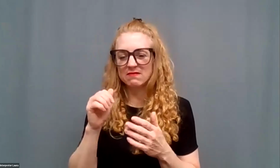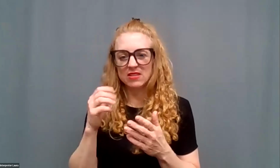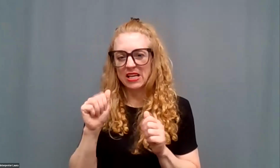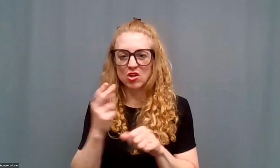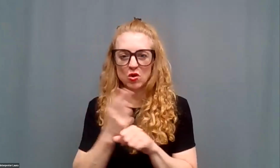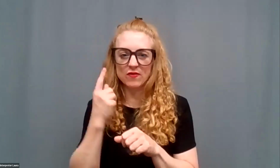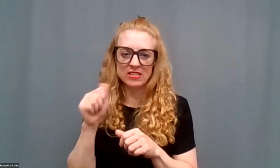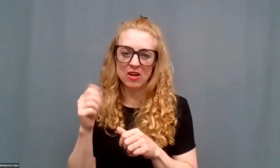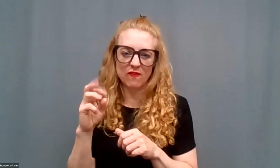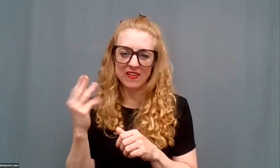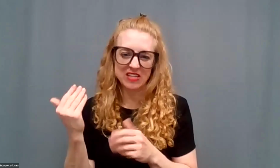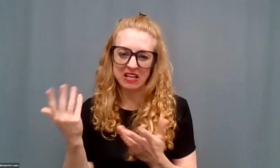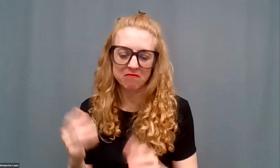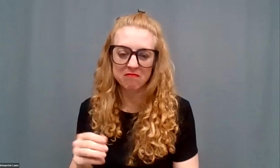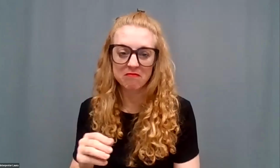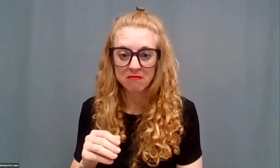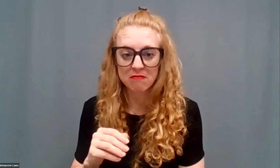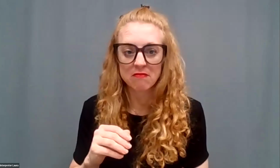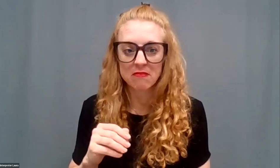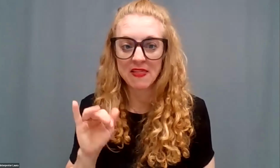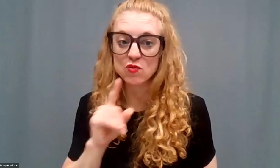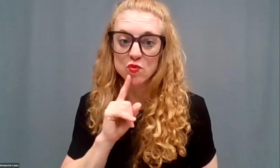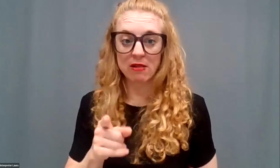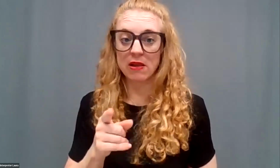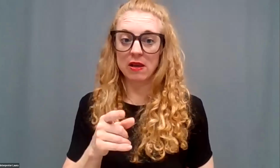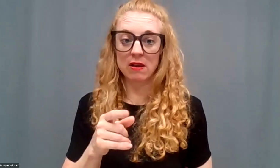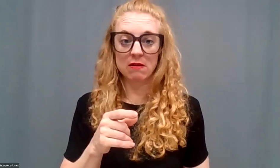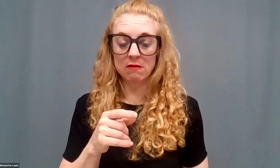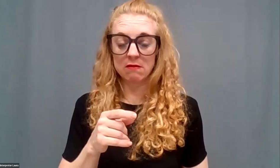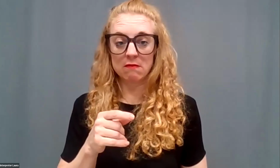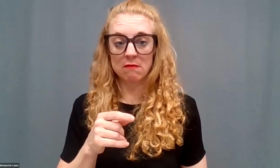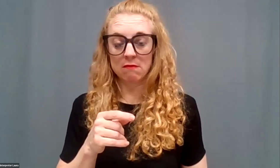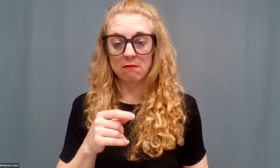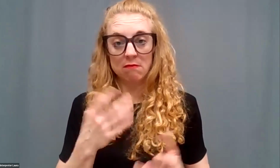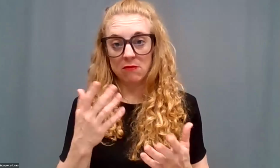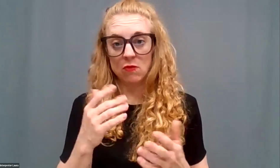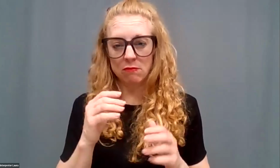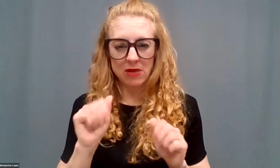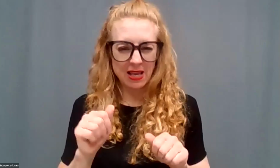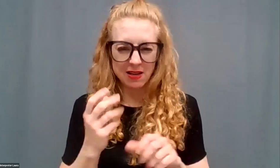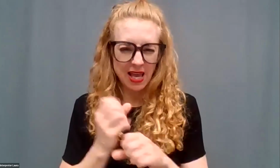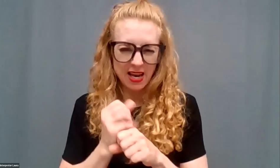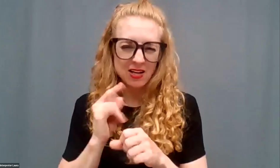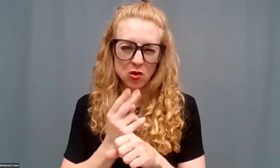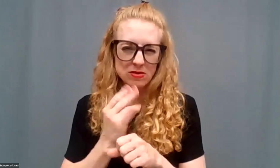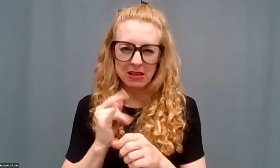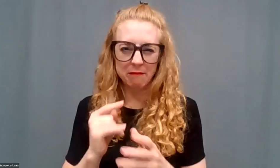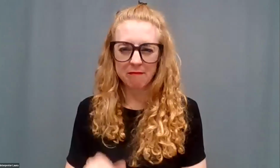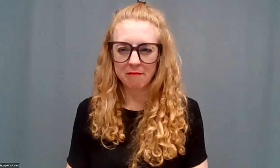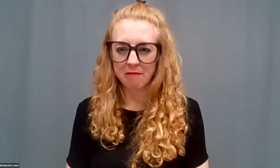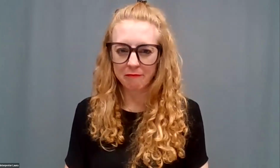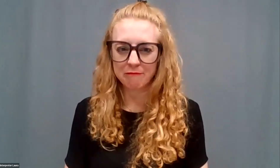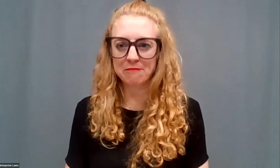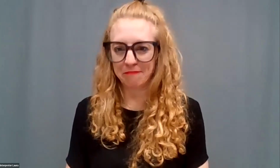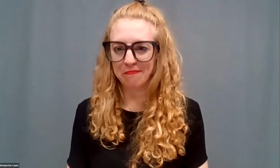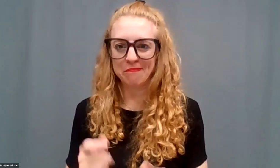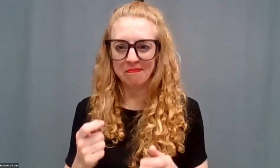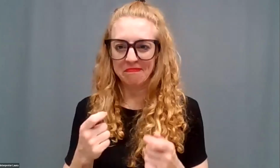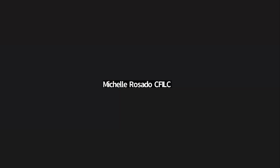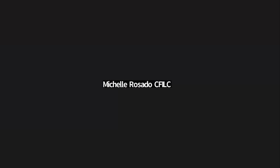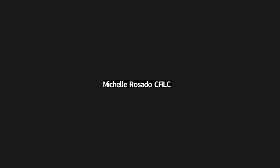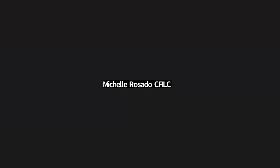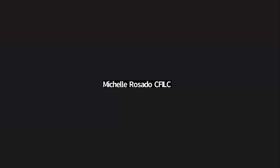type thing wonderful that's a good answer okay uh